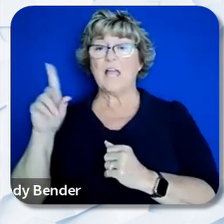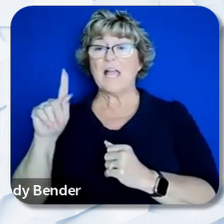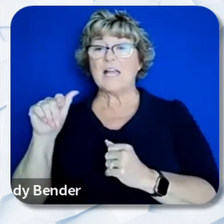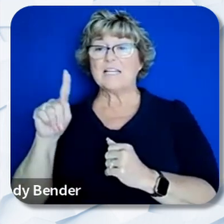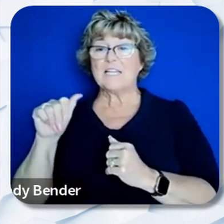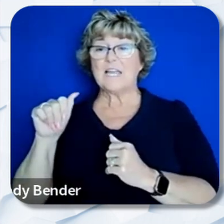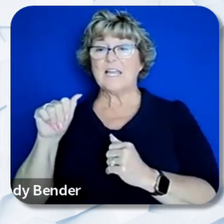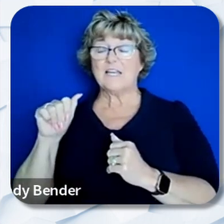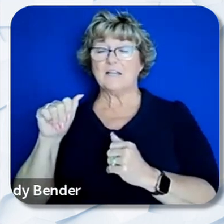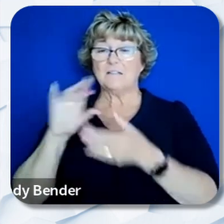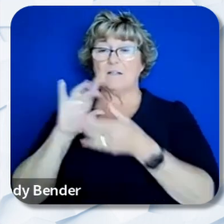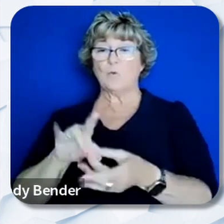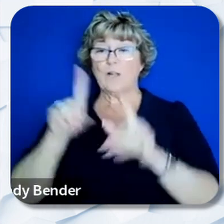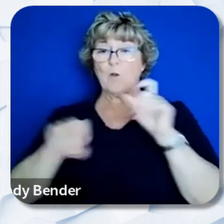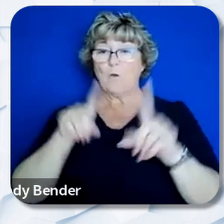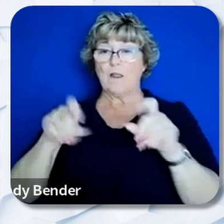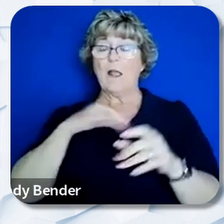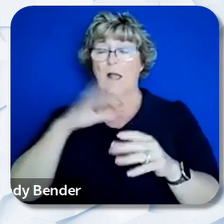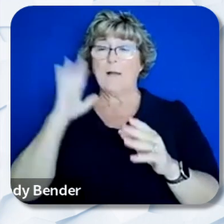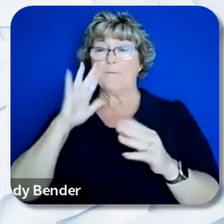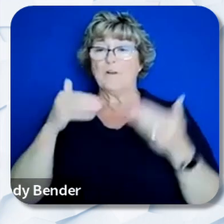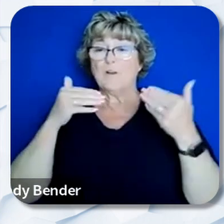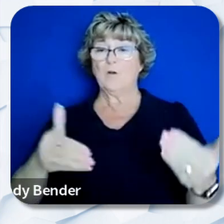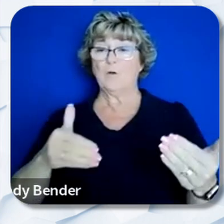that I just kind of was going to walk through with folks, and we'll have Steven here to